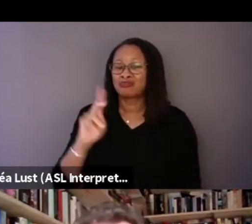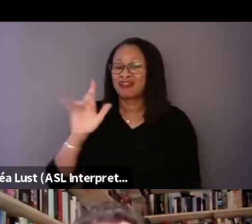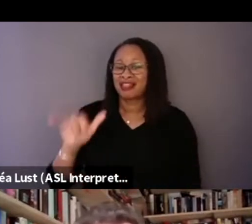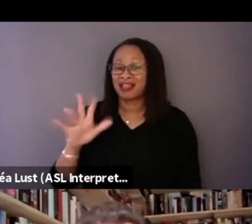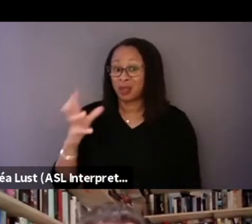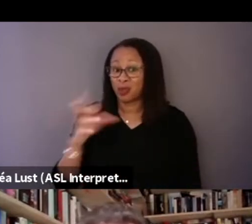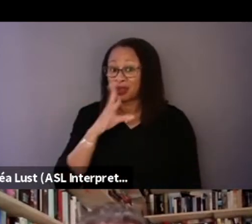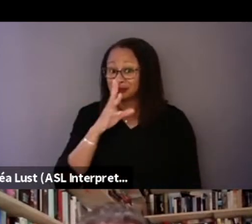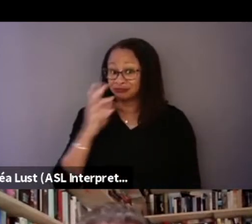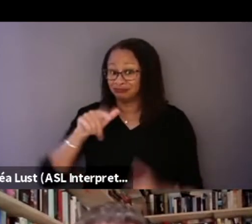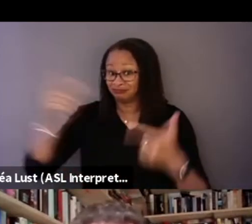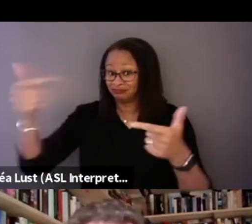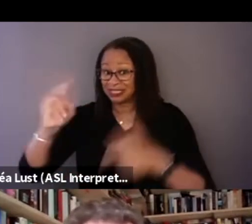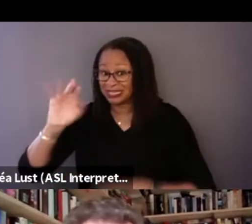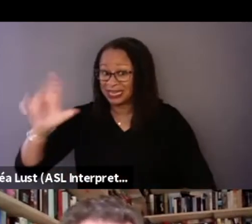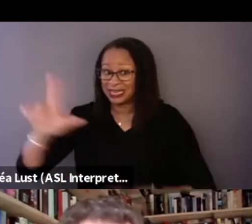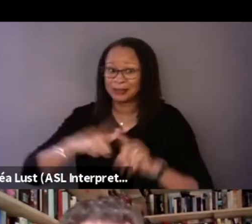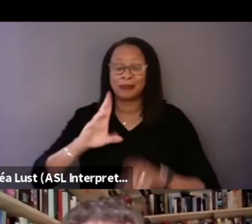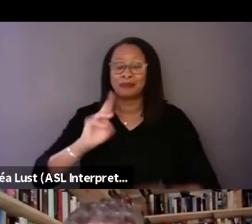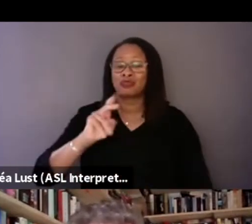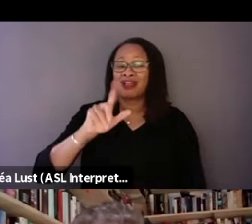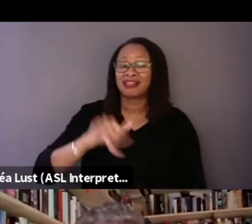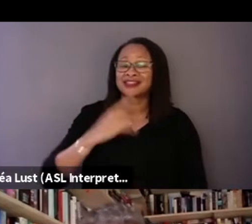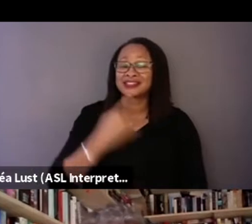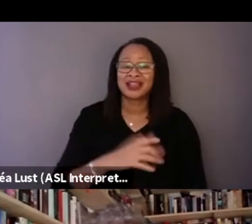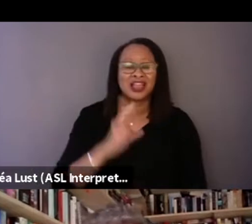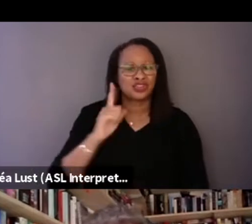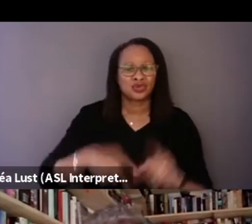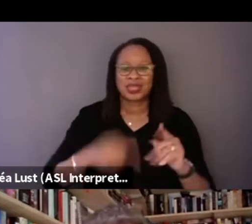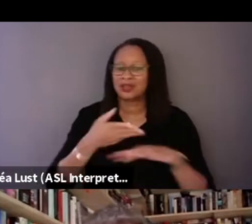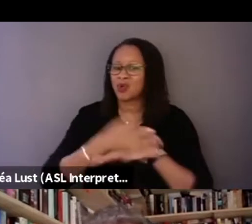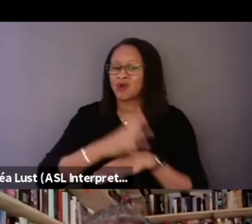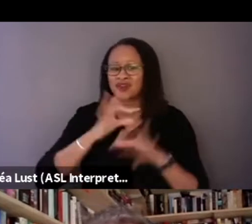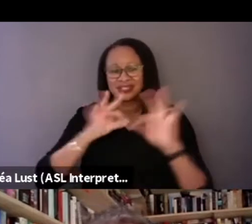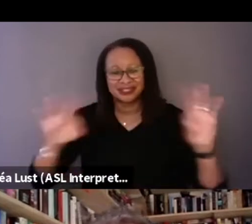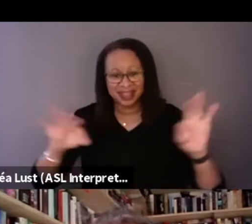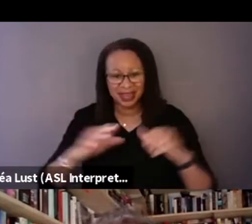but you cannot overstate how incredible Rachel is